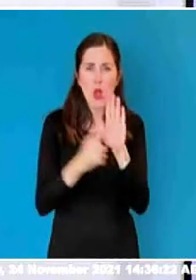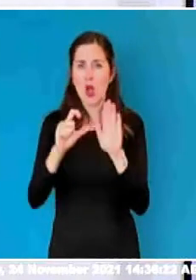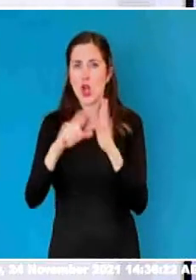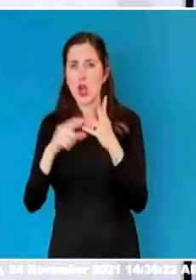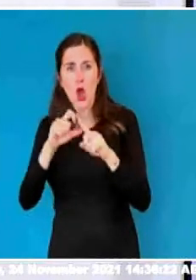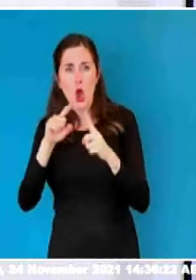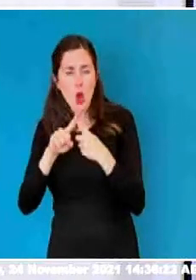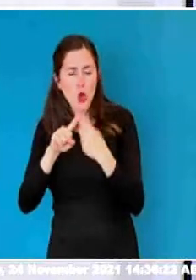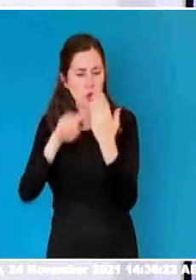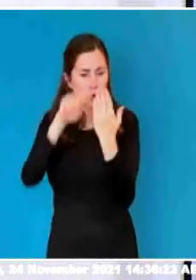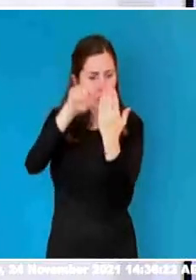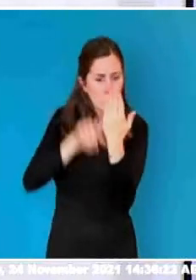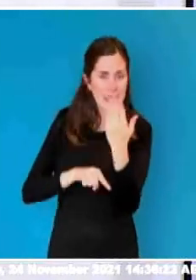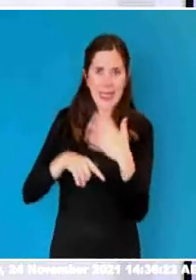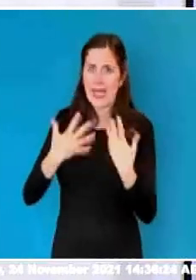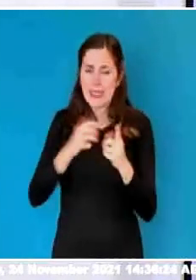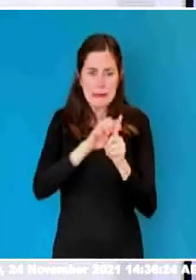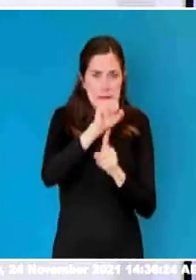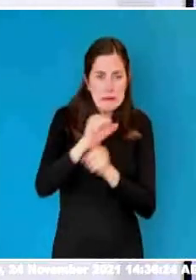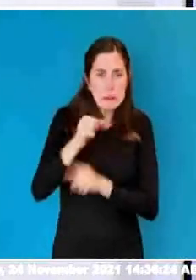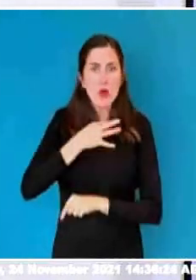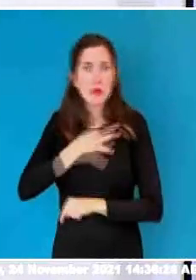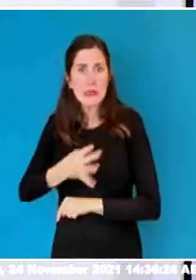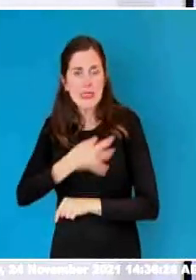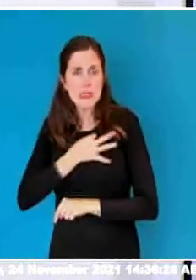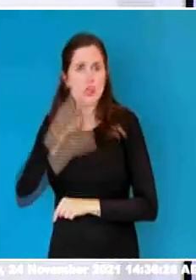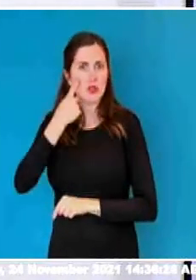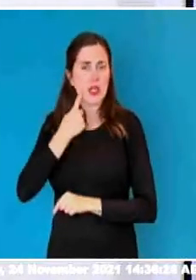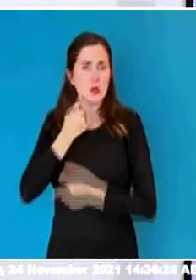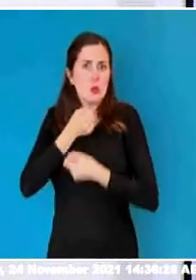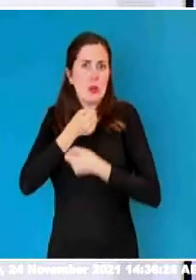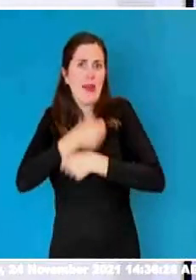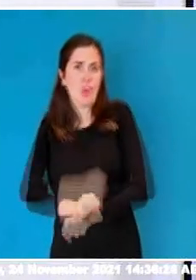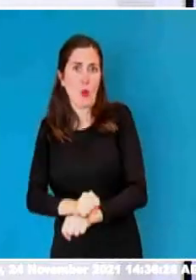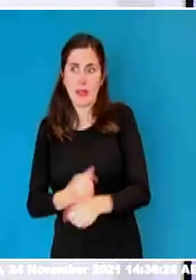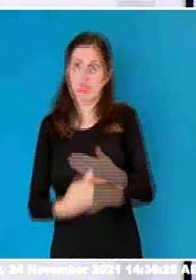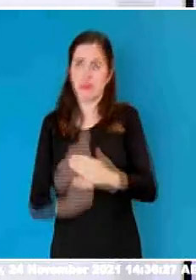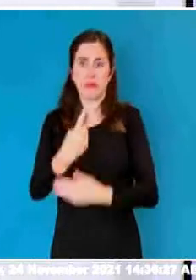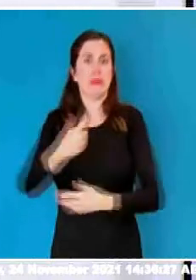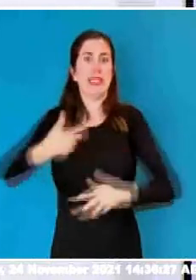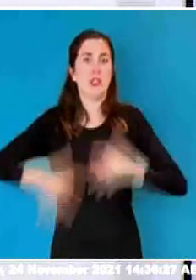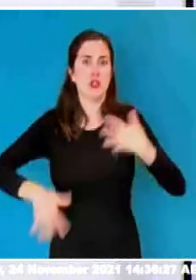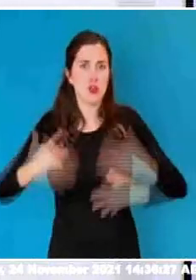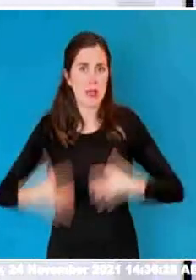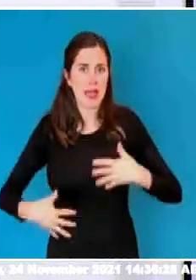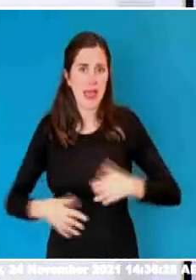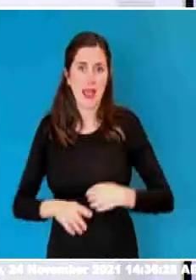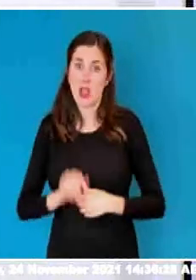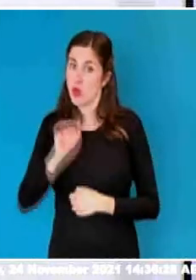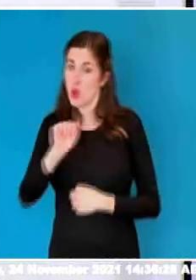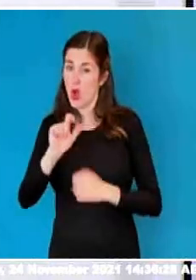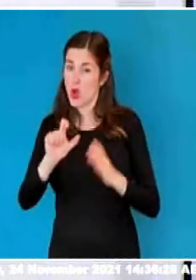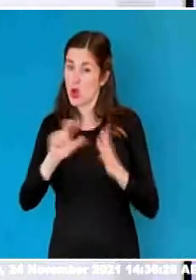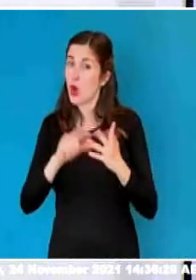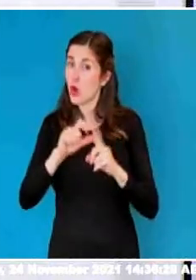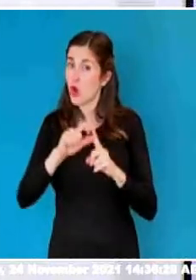that employers need to be aware of to avoid injury, but the codes for the most part don't